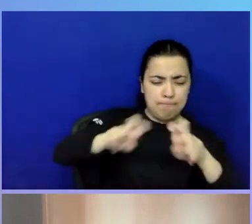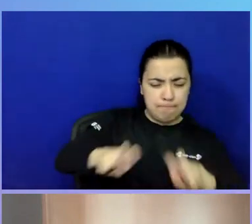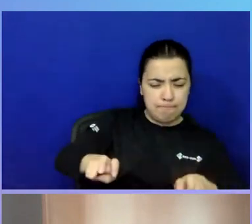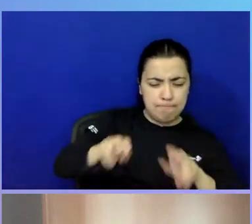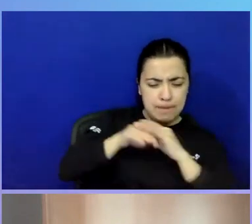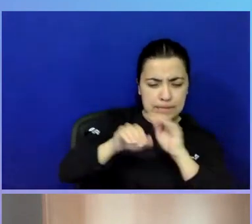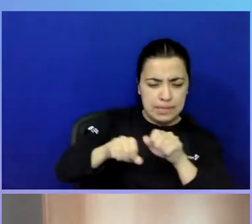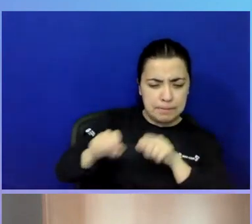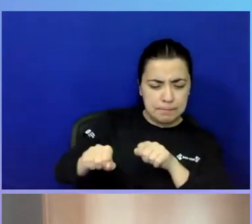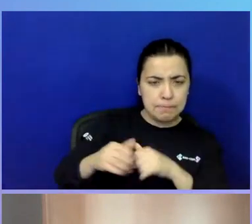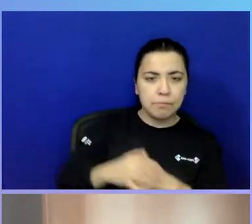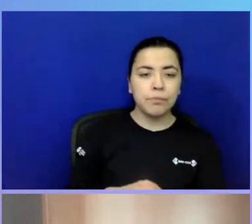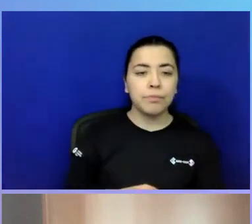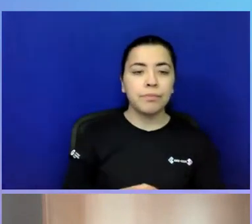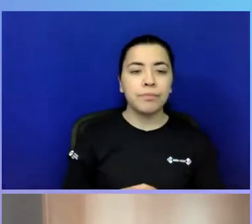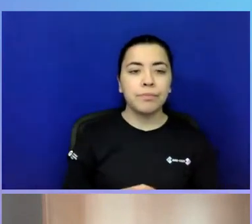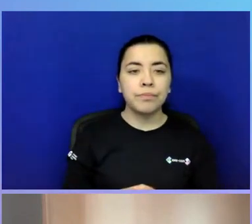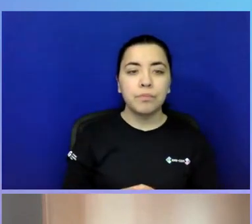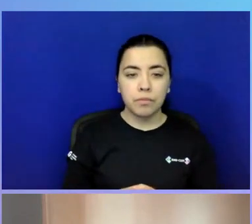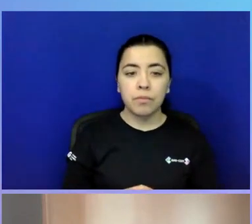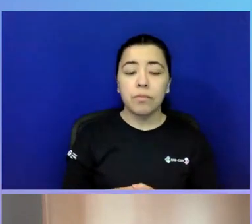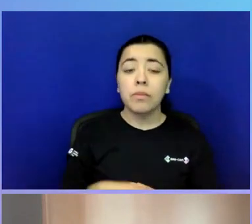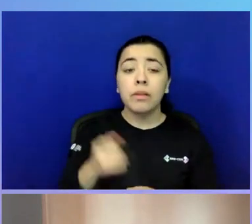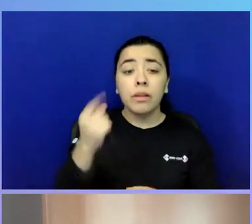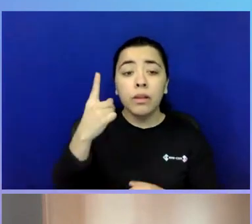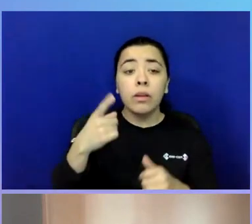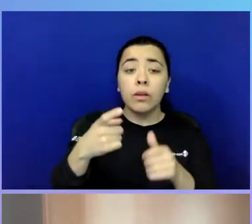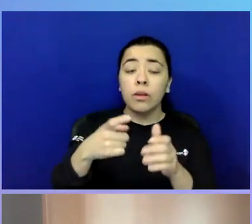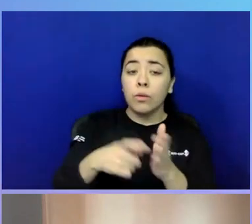the accessibility validation evaluation of our design system